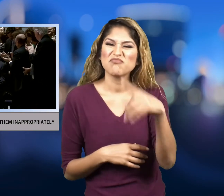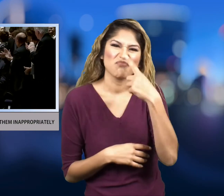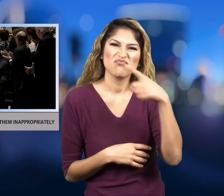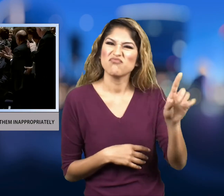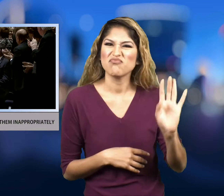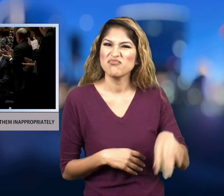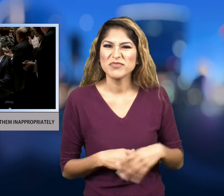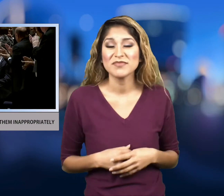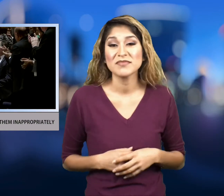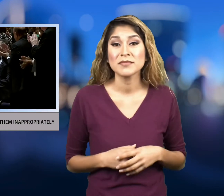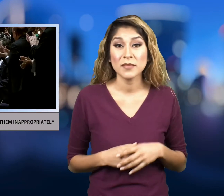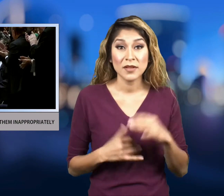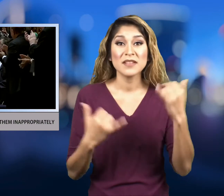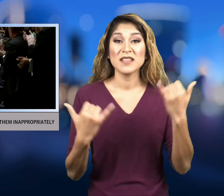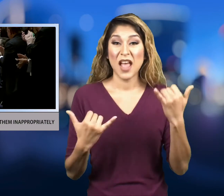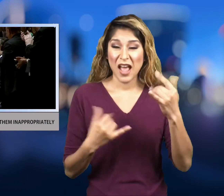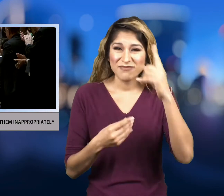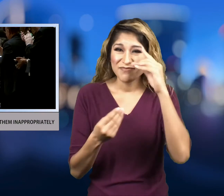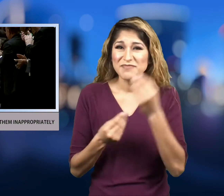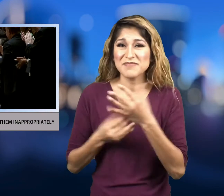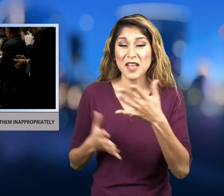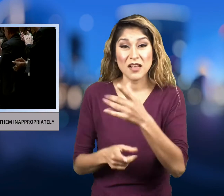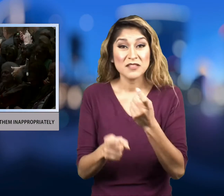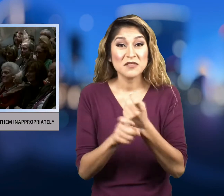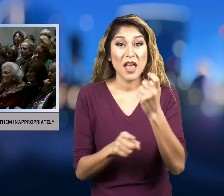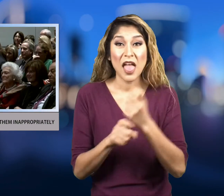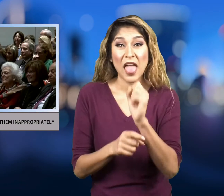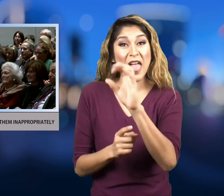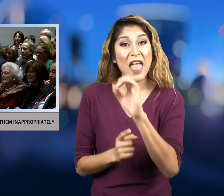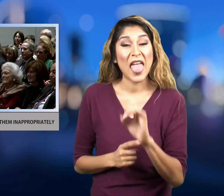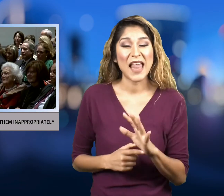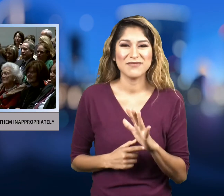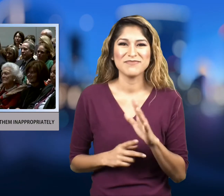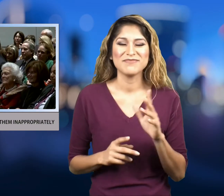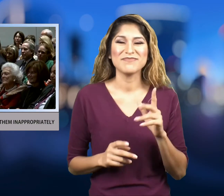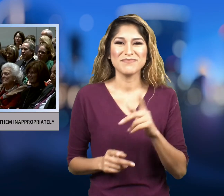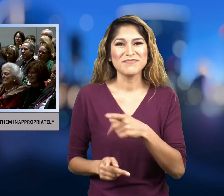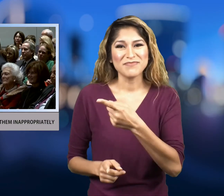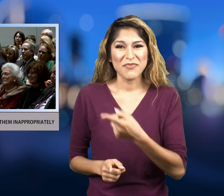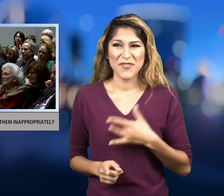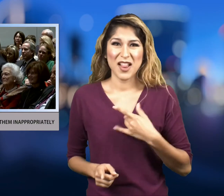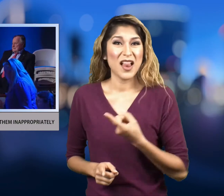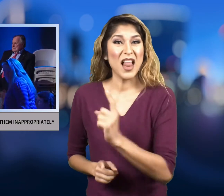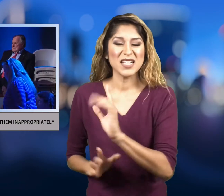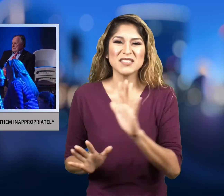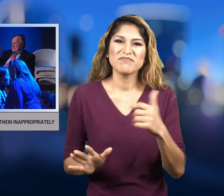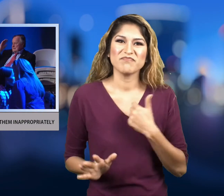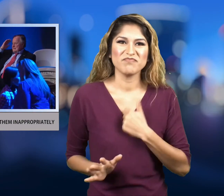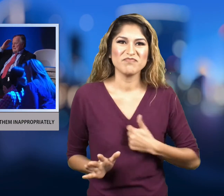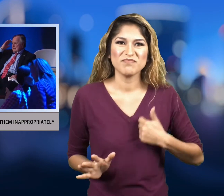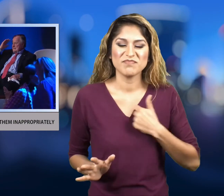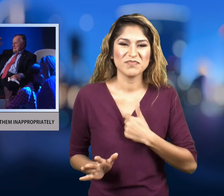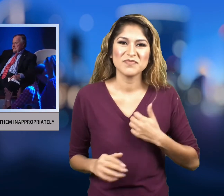but apologized to anyone who was offended.